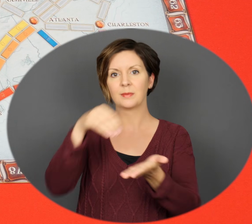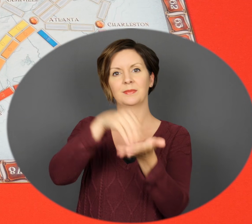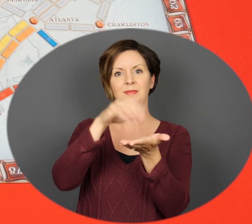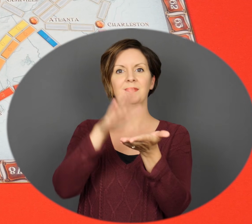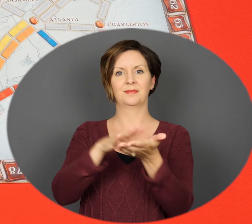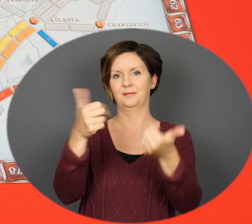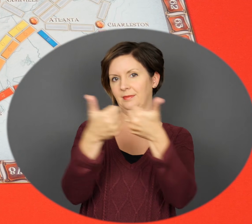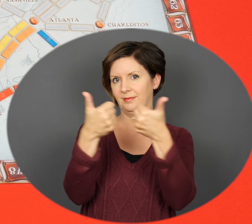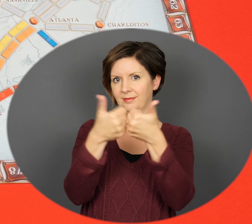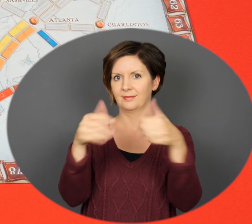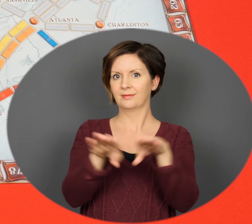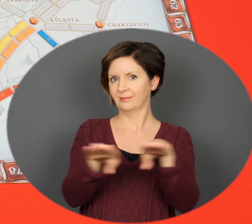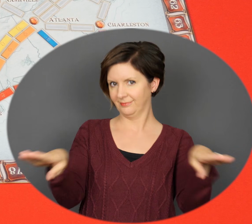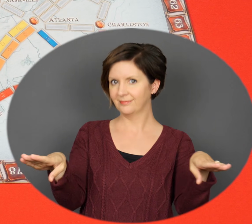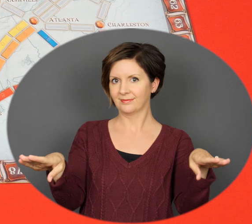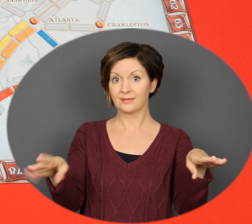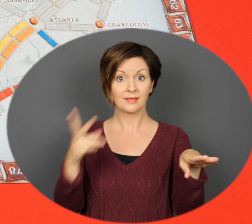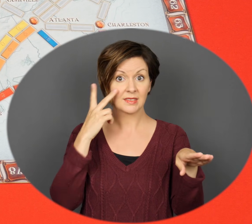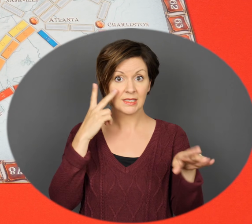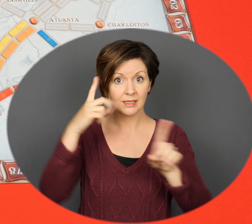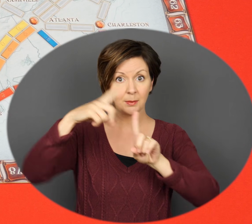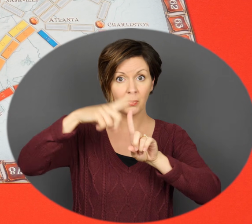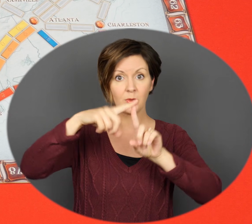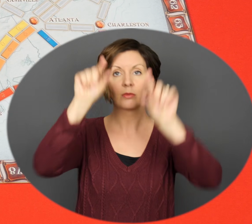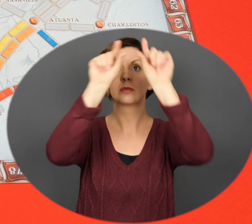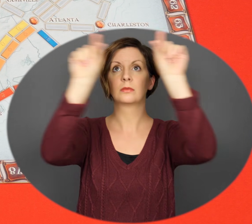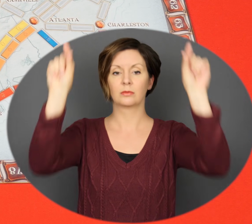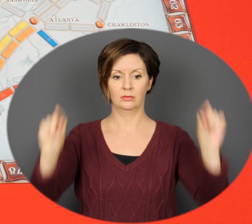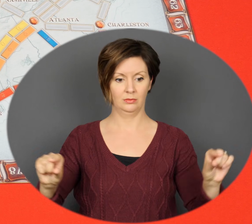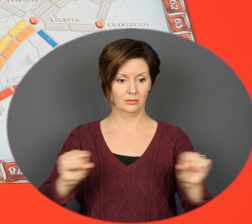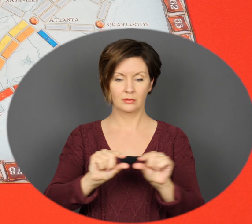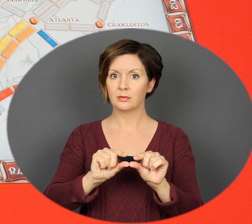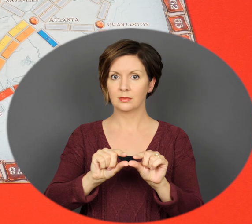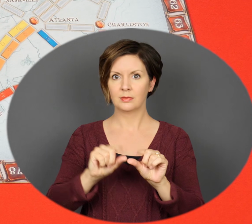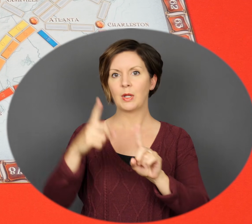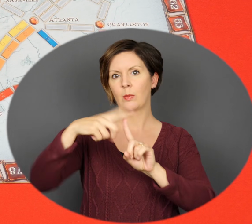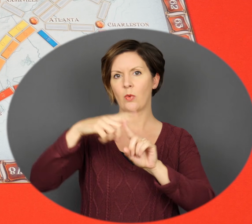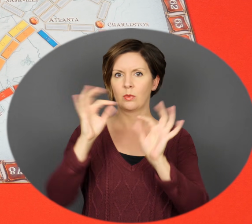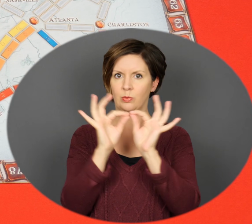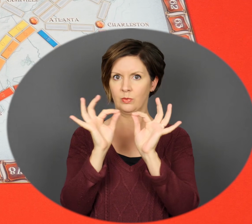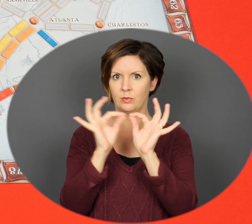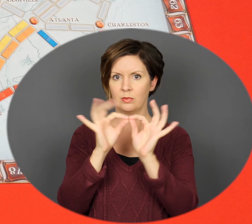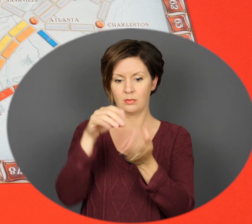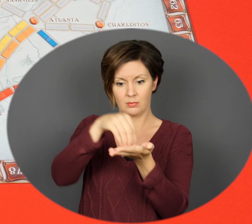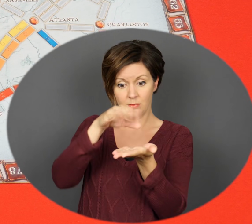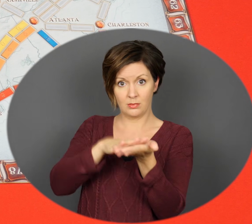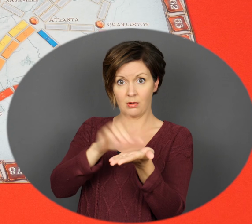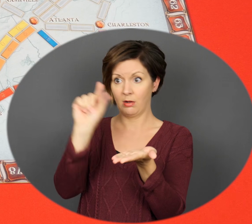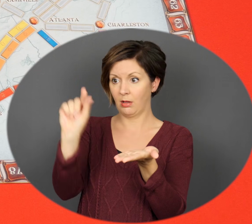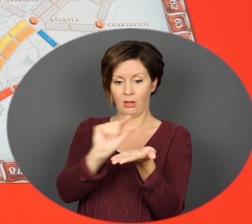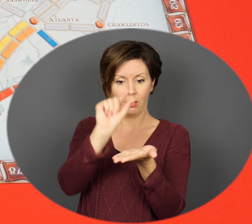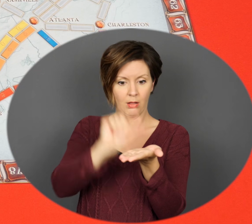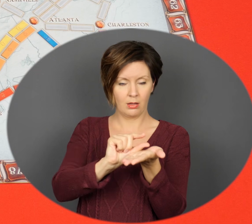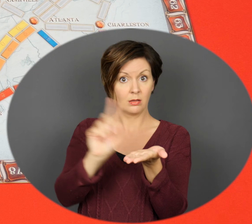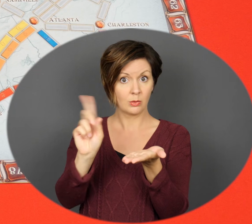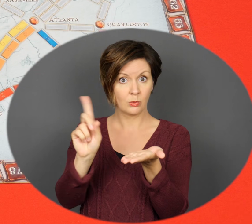place this board and on the score track that goes around the outside edge, have all the players put their scoring marker onto the